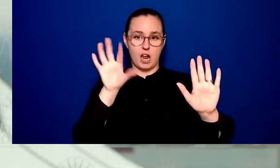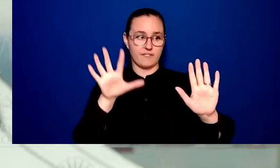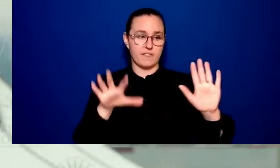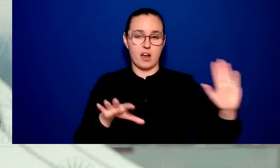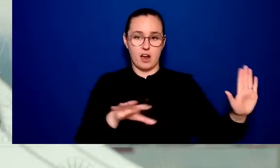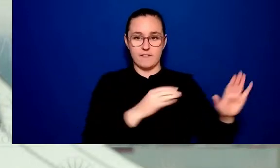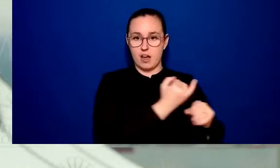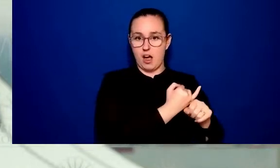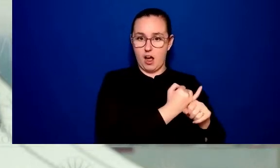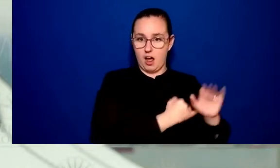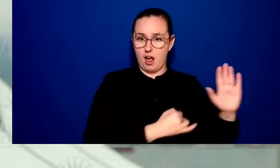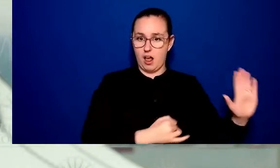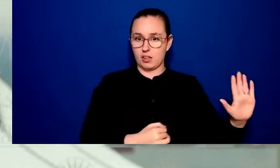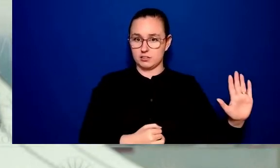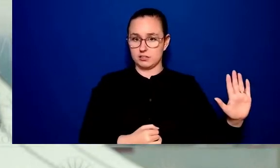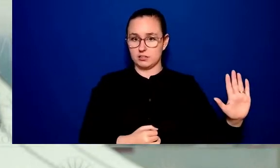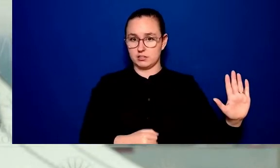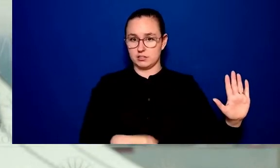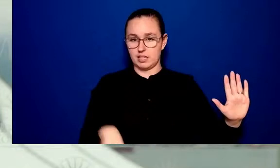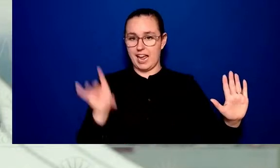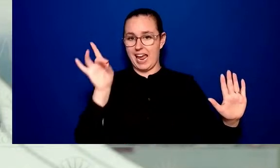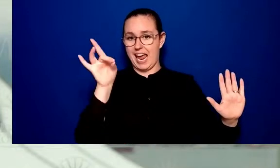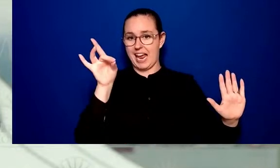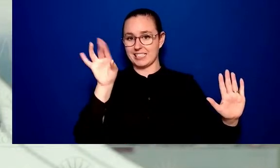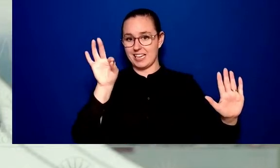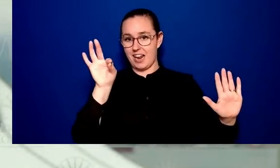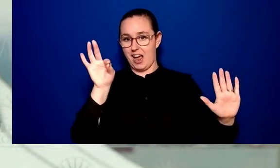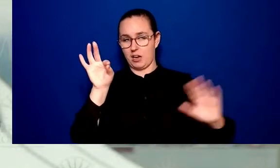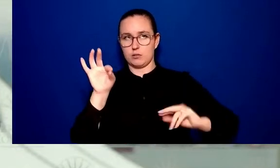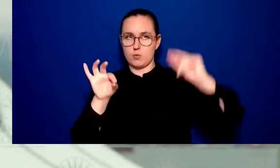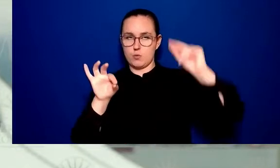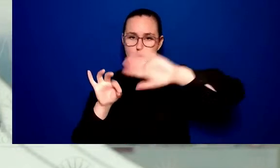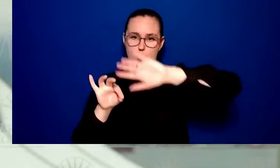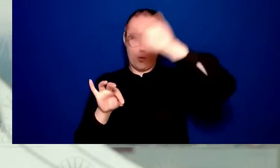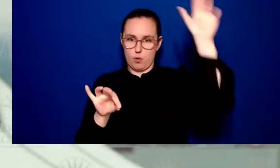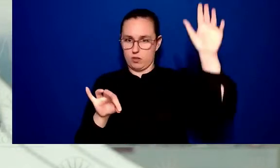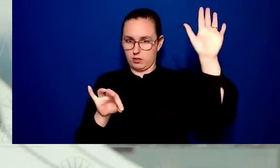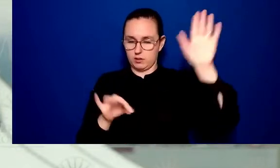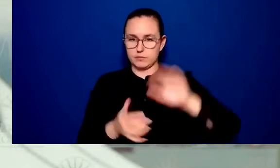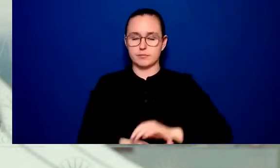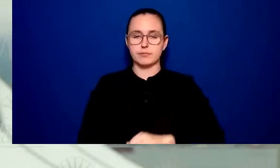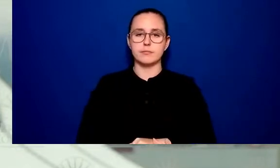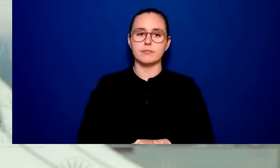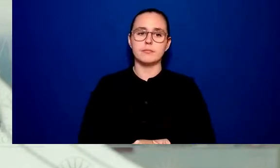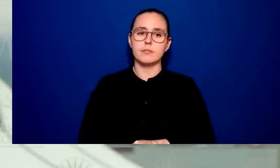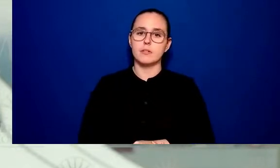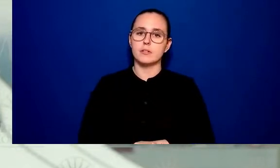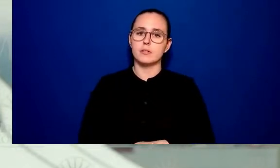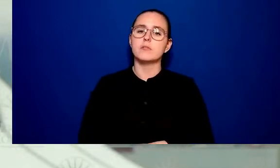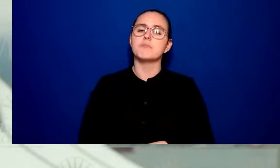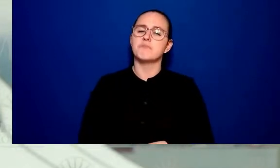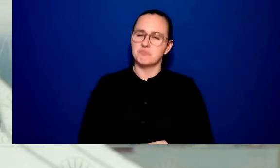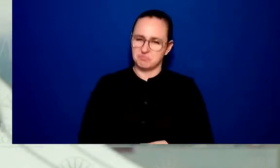health. And those are the first dose numbers, um, across the